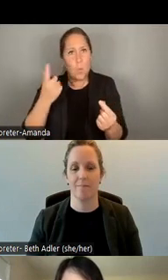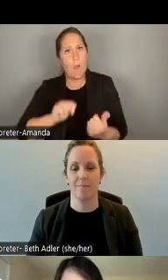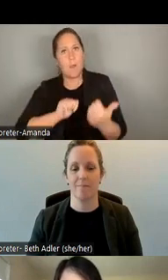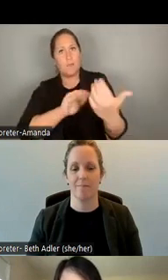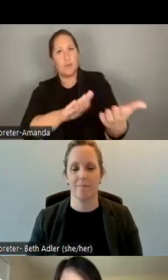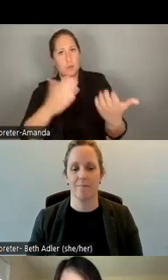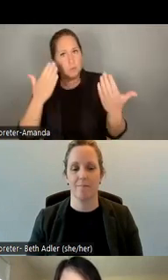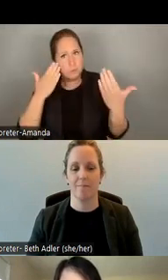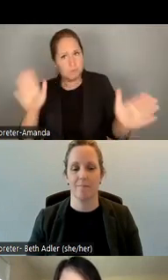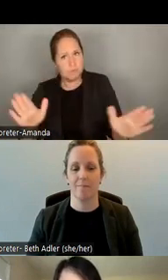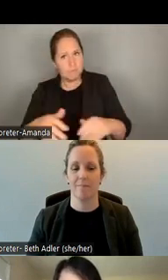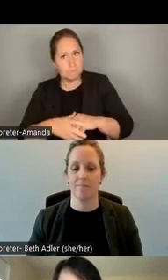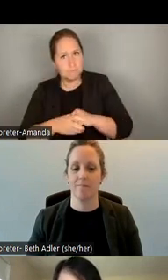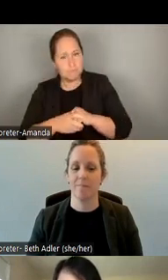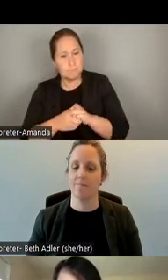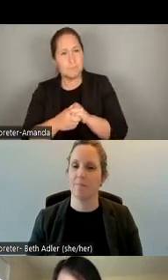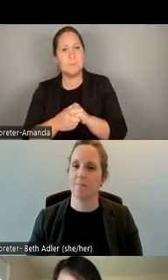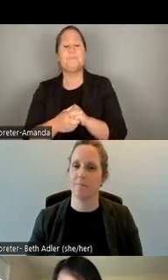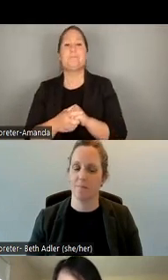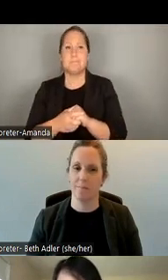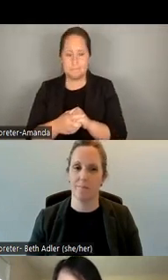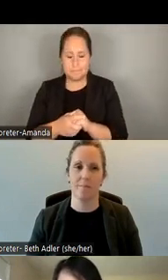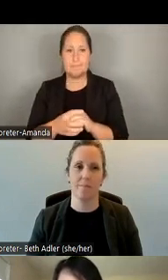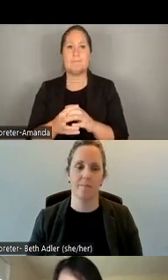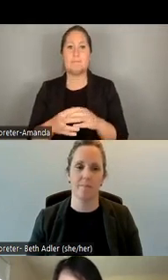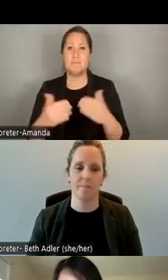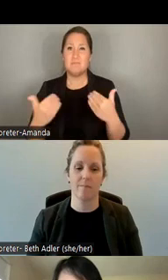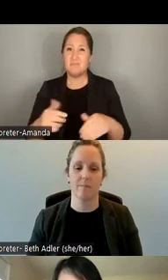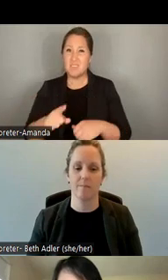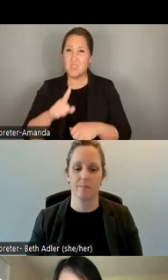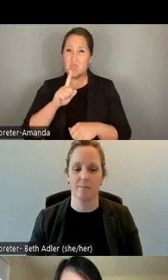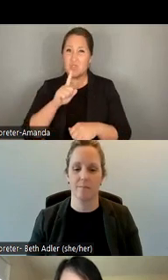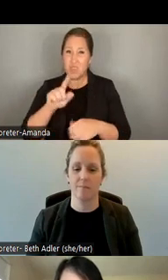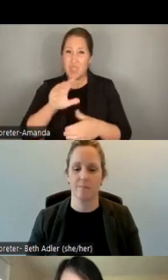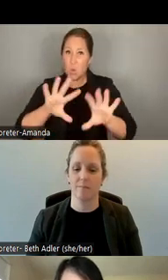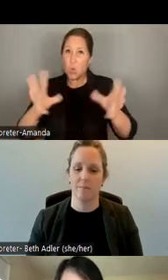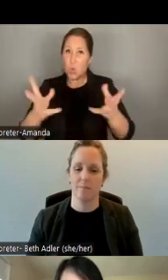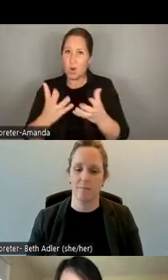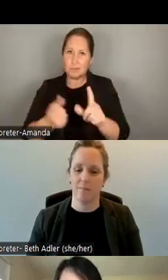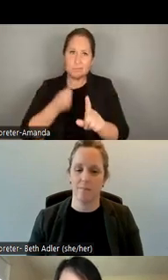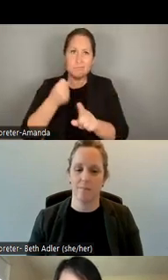and this has absolute real world consequences the mortality rate in the homeless population